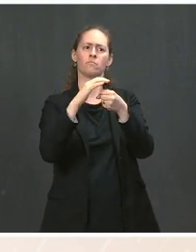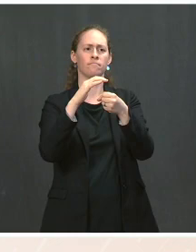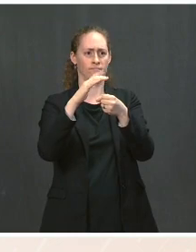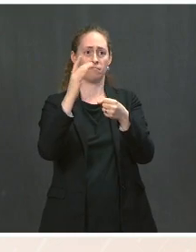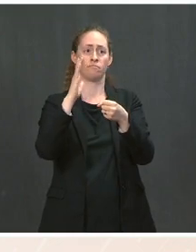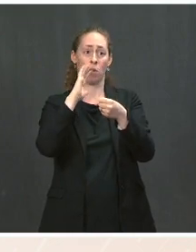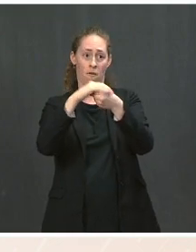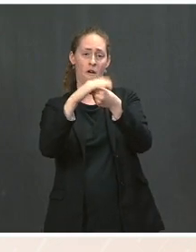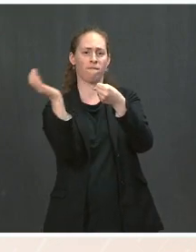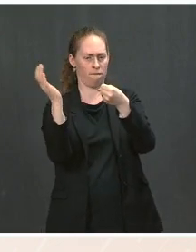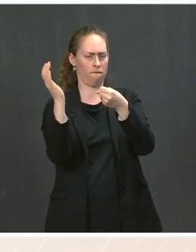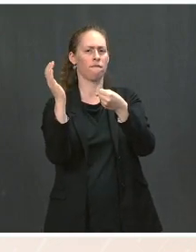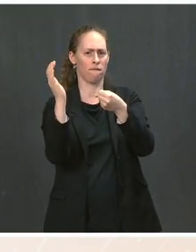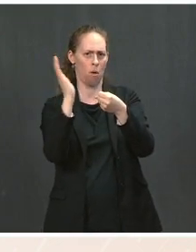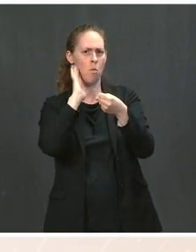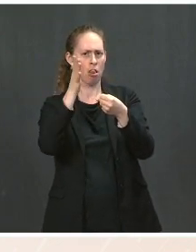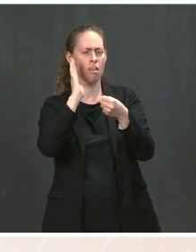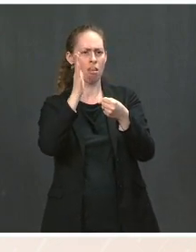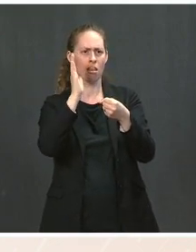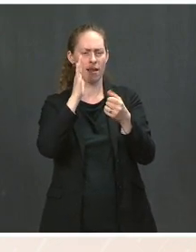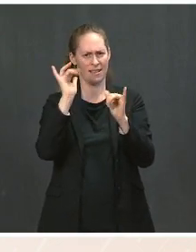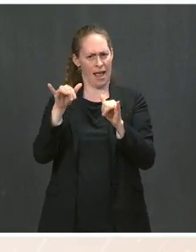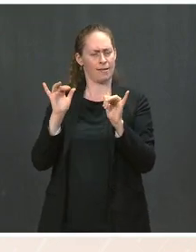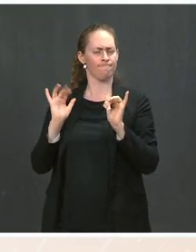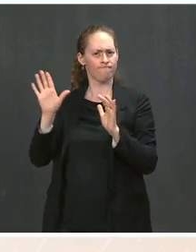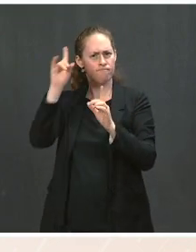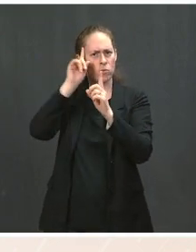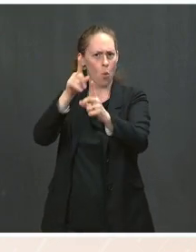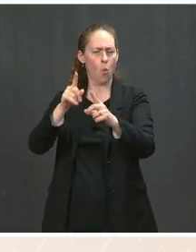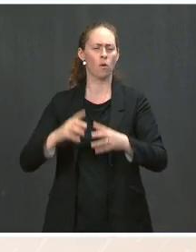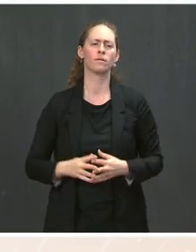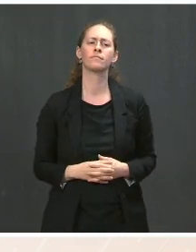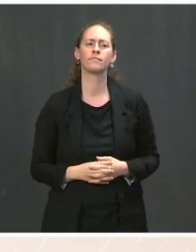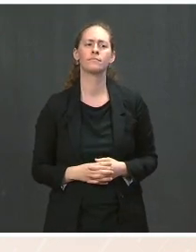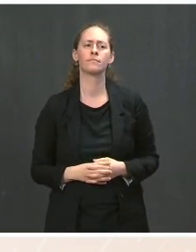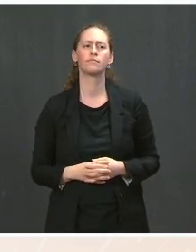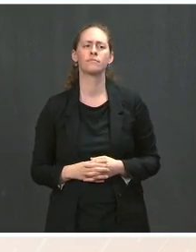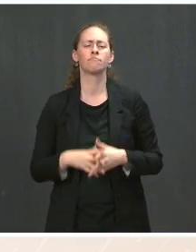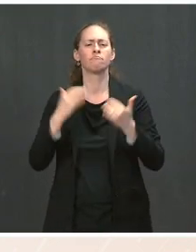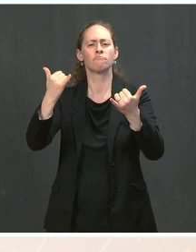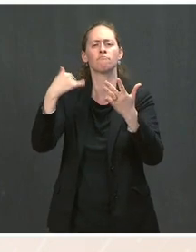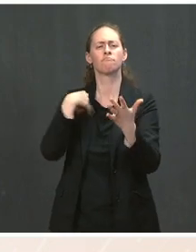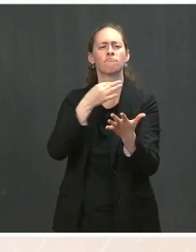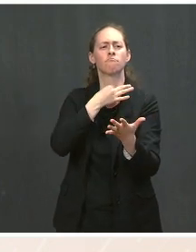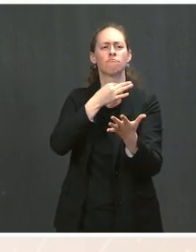Go ahead. The Press: Jen, the U.S. has been leveling sanctions on Russia for its behavior for years, as you know well.